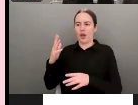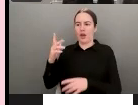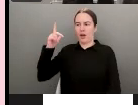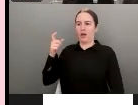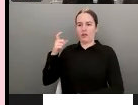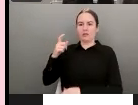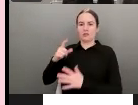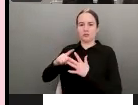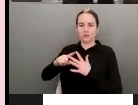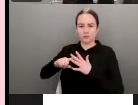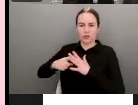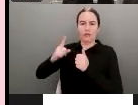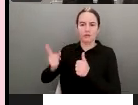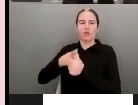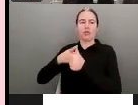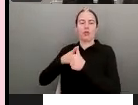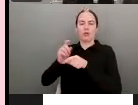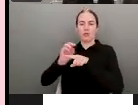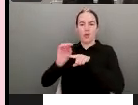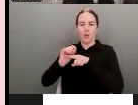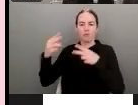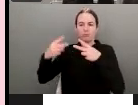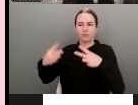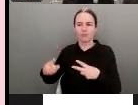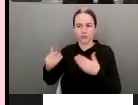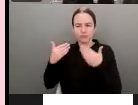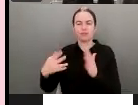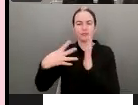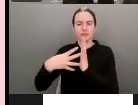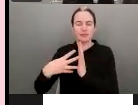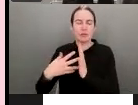I do not know